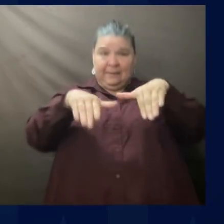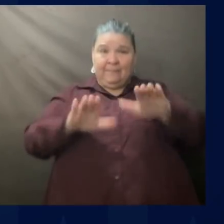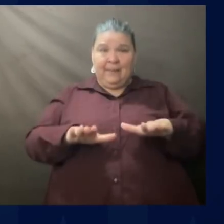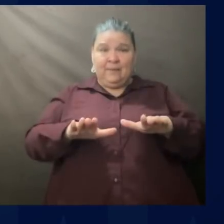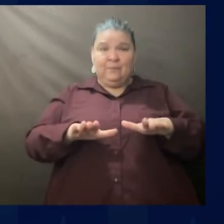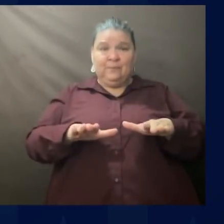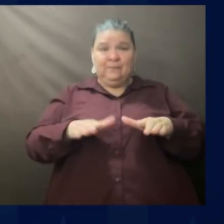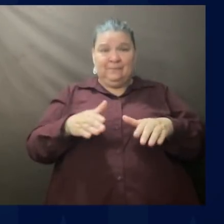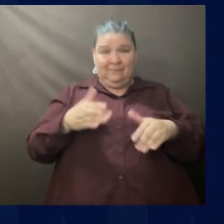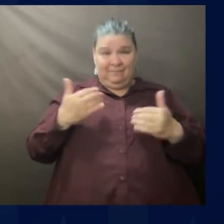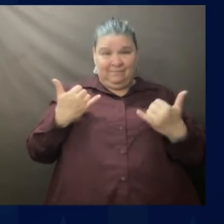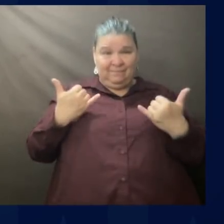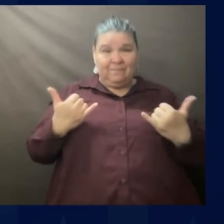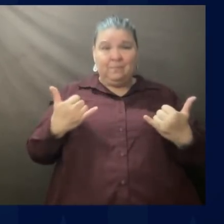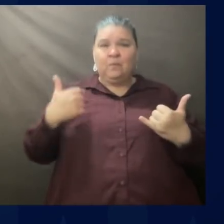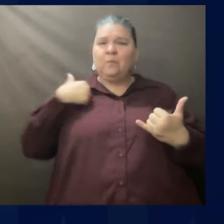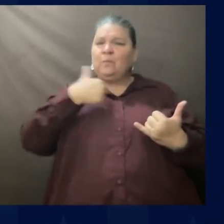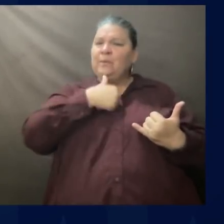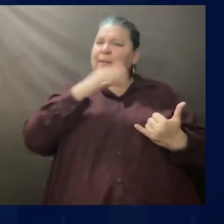is not to utter words but to live by them.”